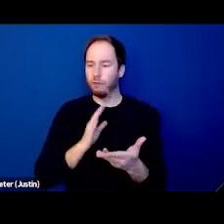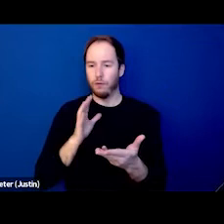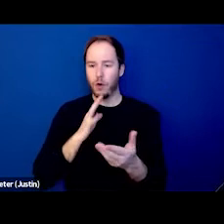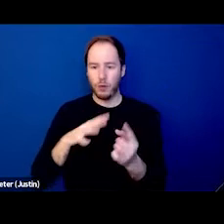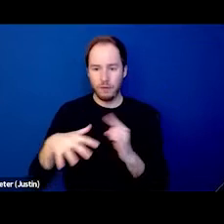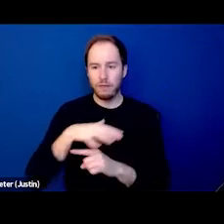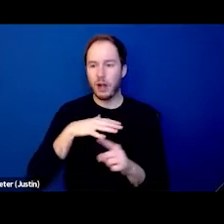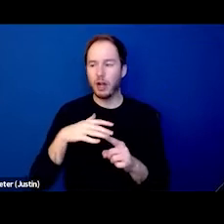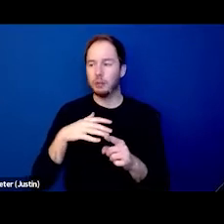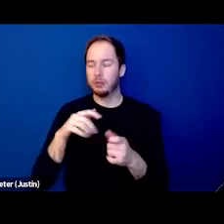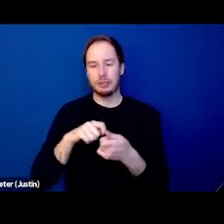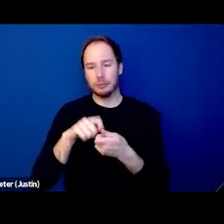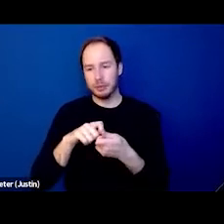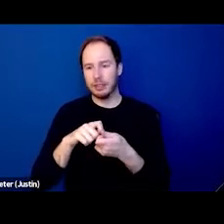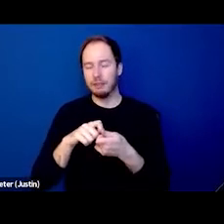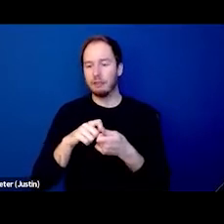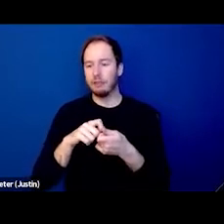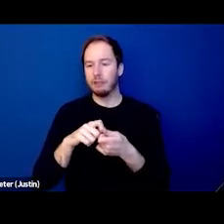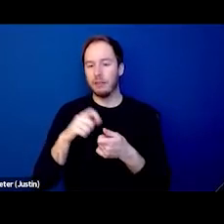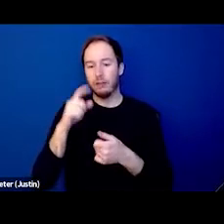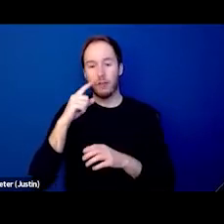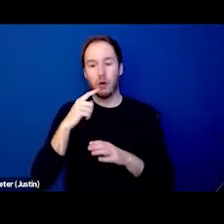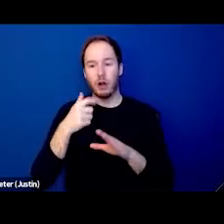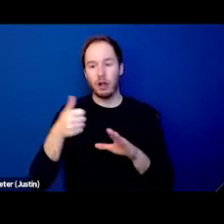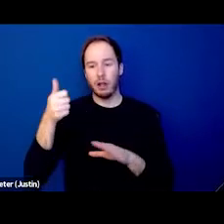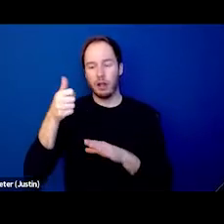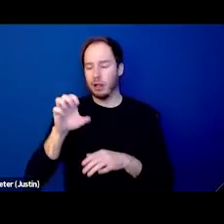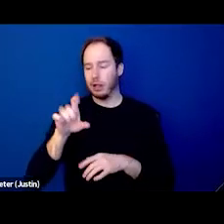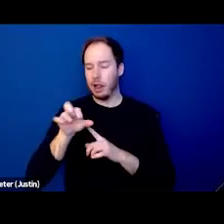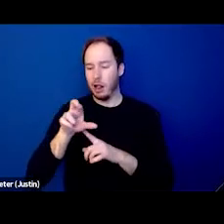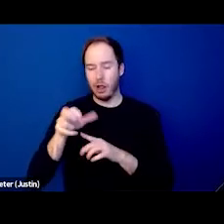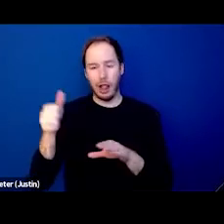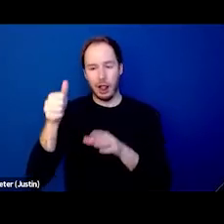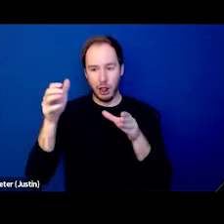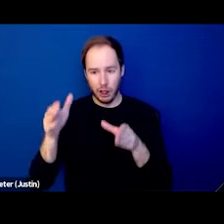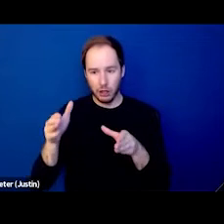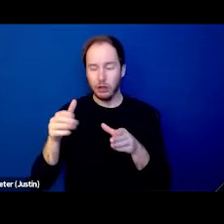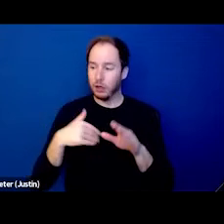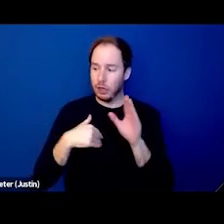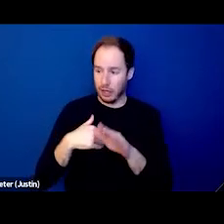especially with elders. It's important to ask how they would like to be referred to,